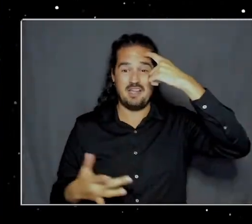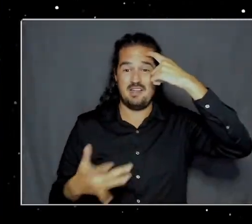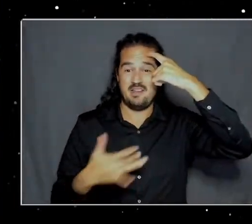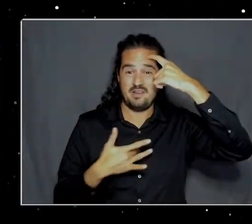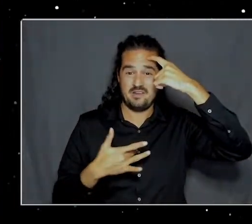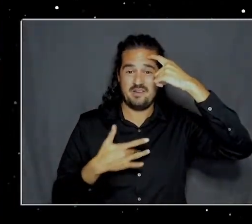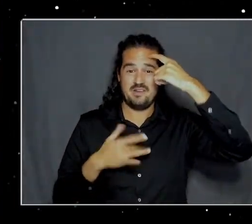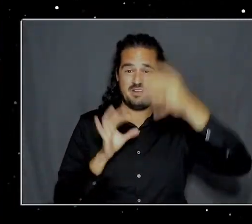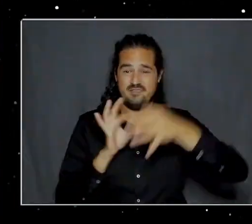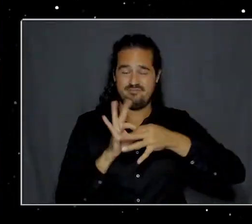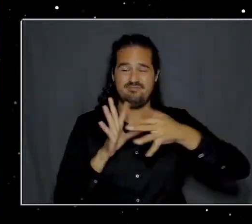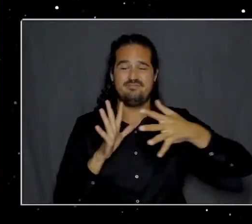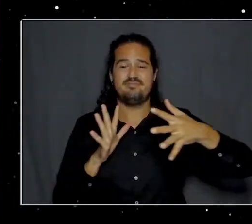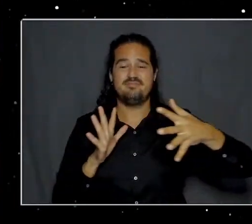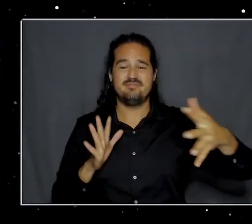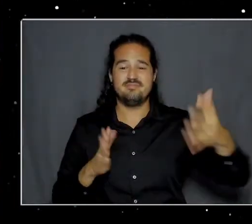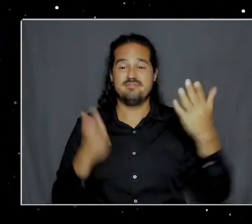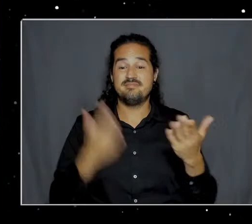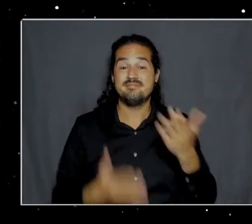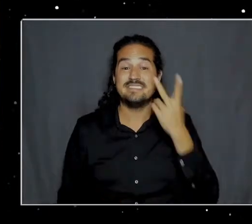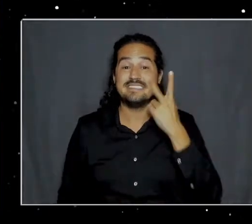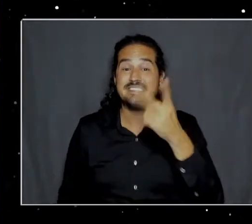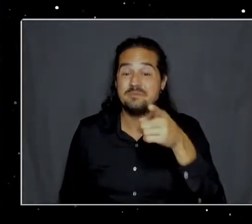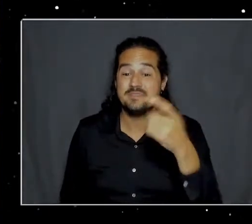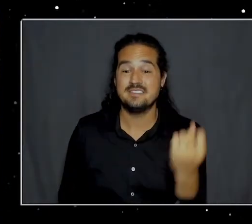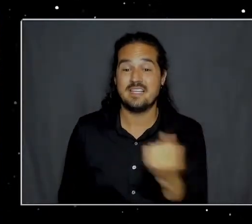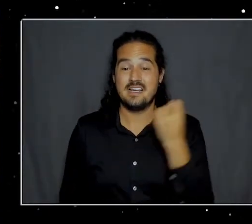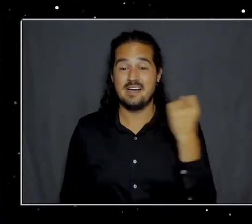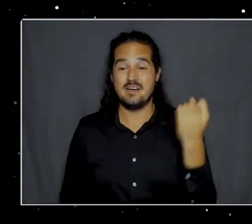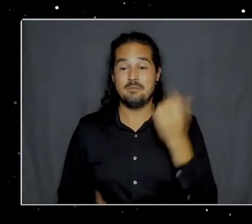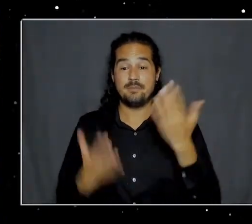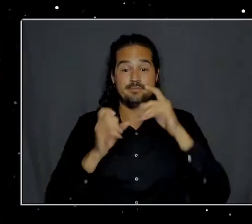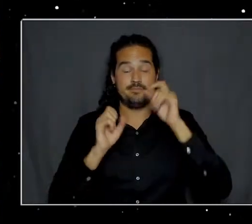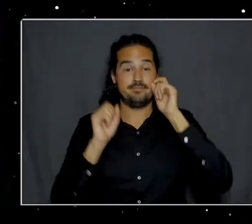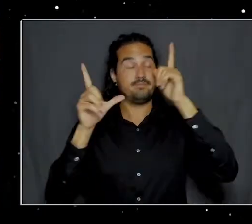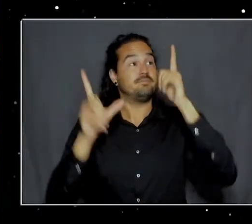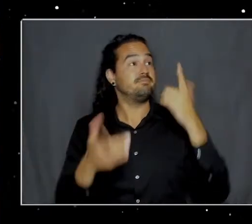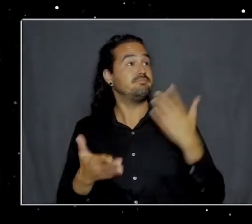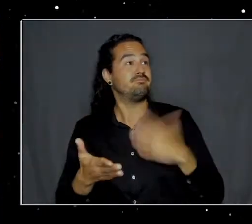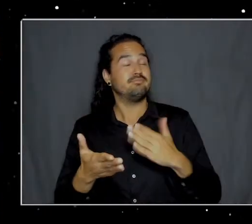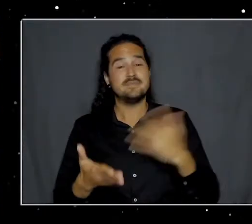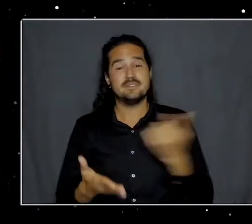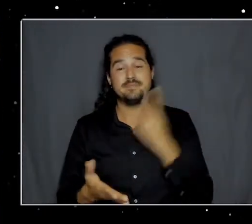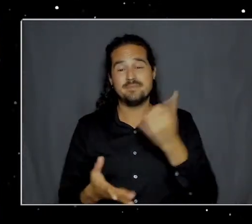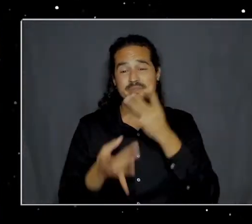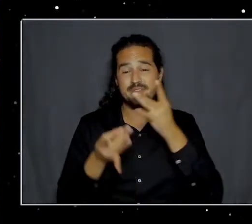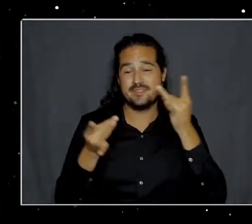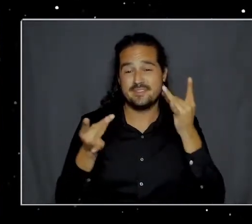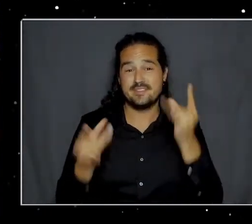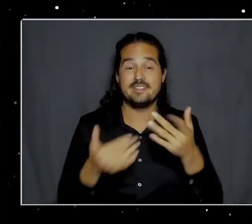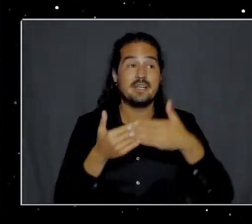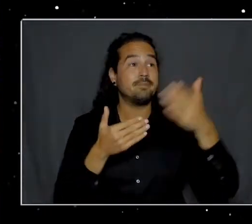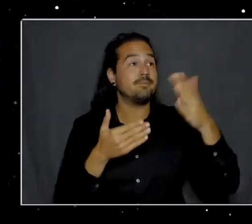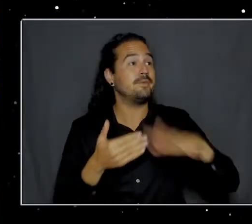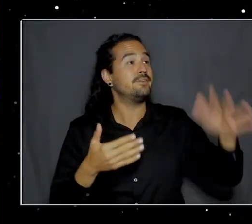TAKING A BREAK FROM THE MESS IN MY HEART AND MY HEAD AND